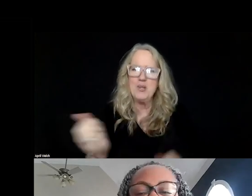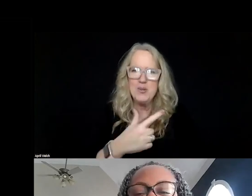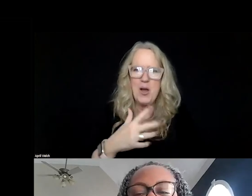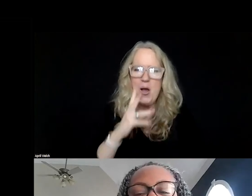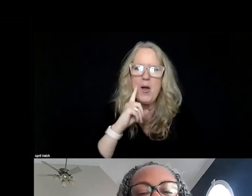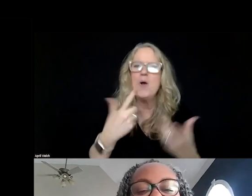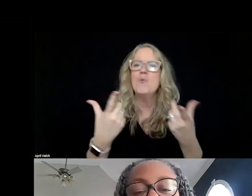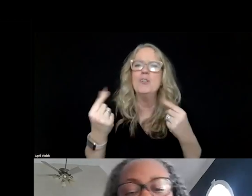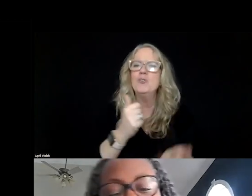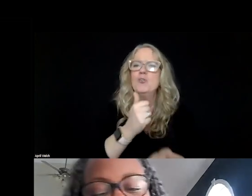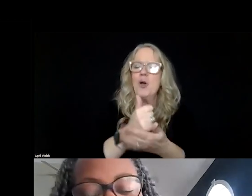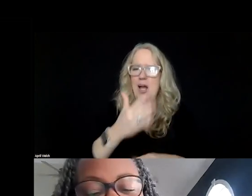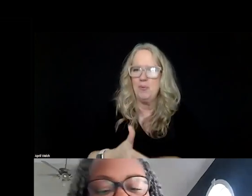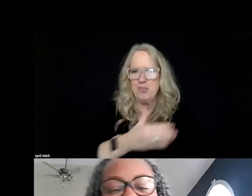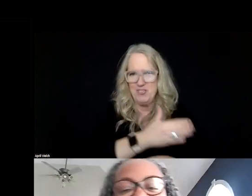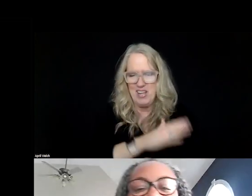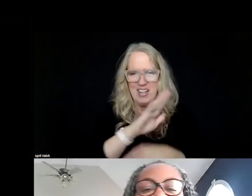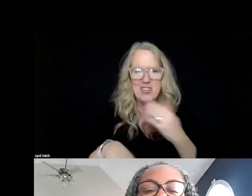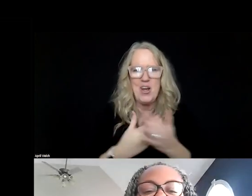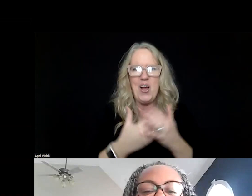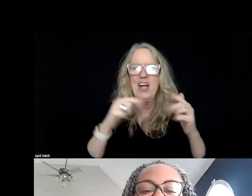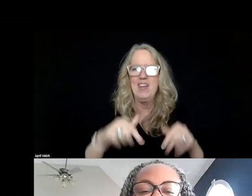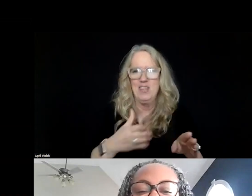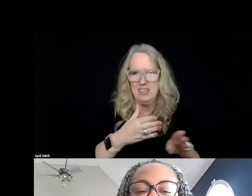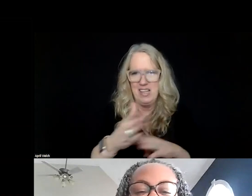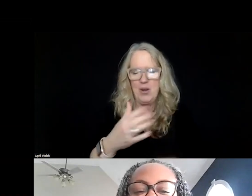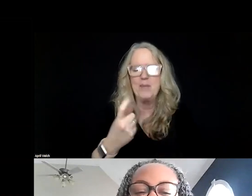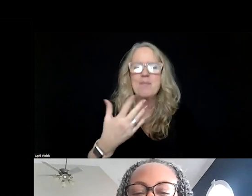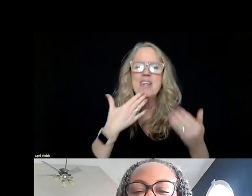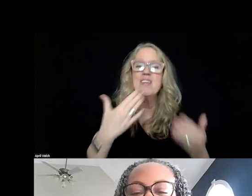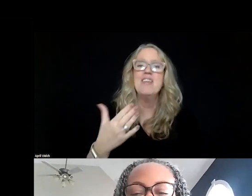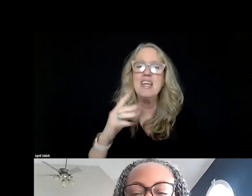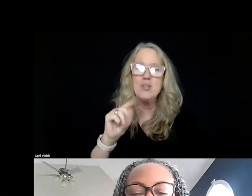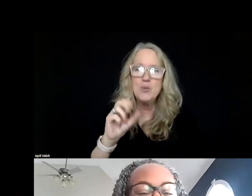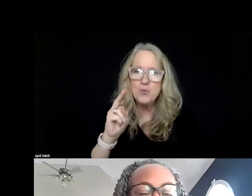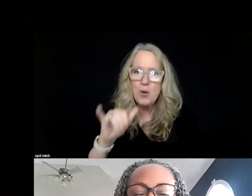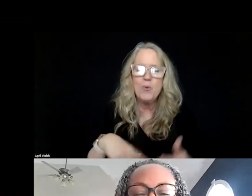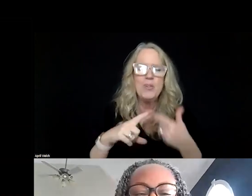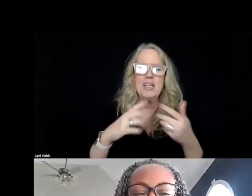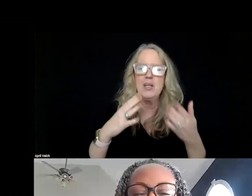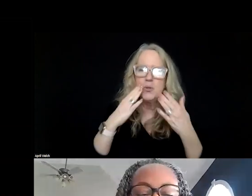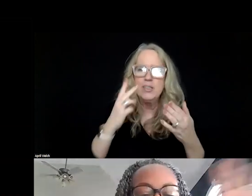TO ADVANCE THIS AREA. THANK YOU, TONY. GOOD TO SEE YOU AGAIN. ONE